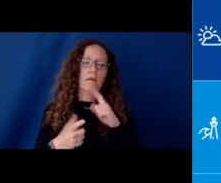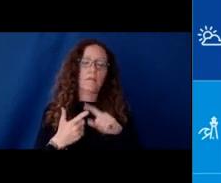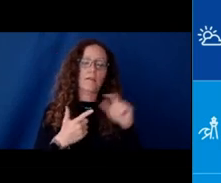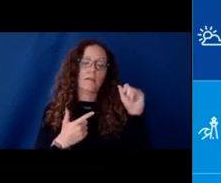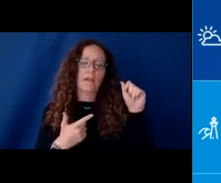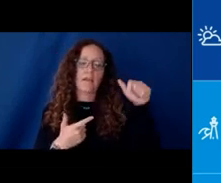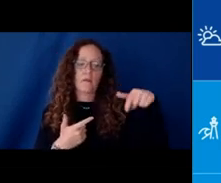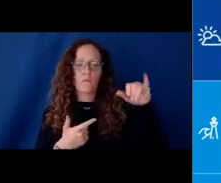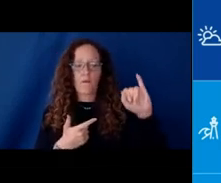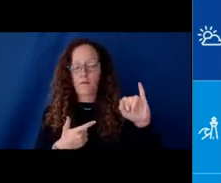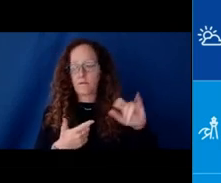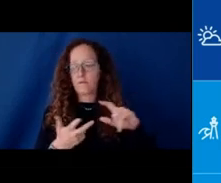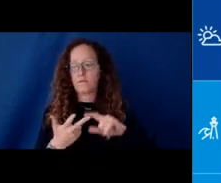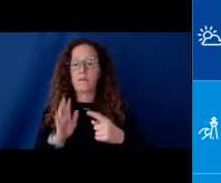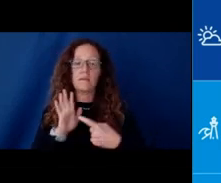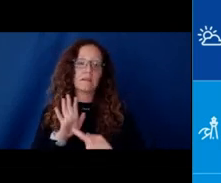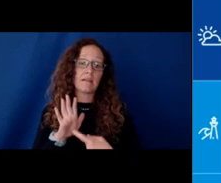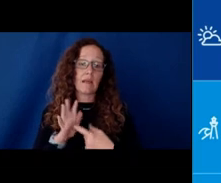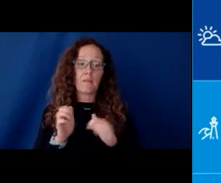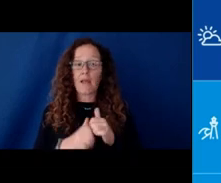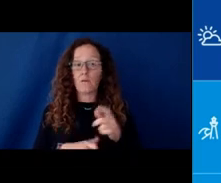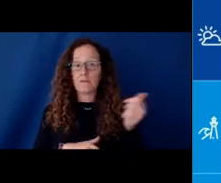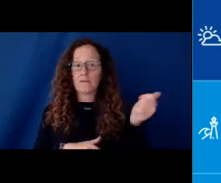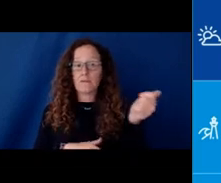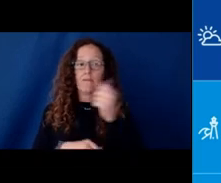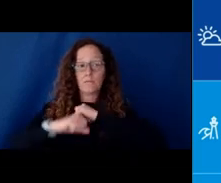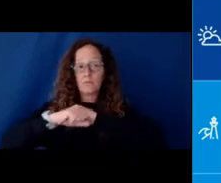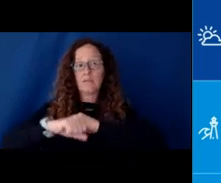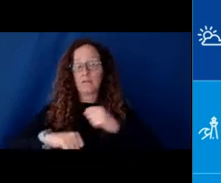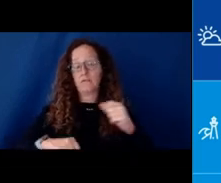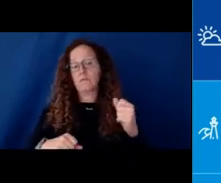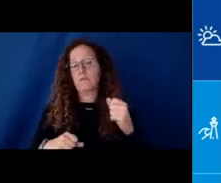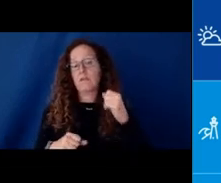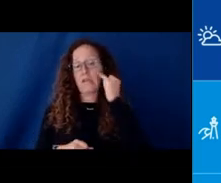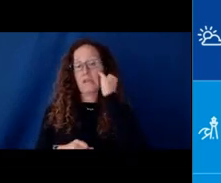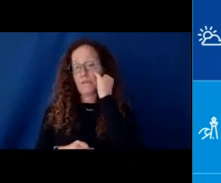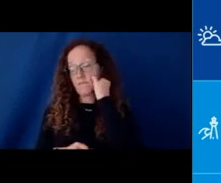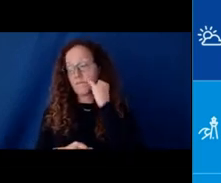actions that one can take to protect against heat exposure in different HeatRisk categories, and